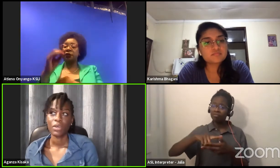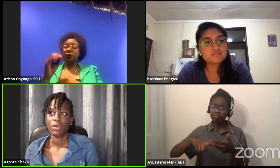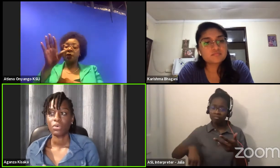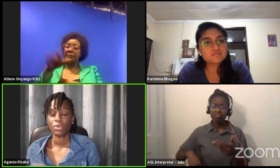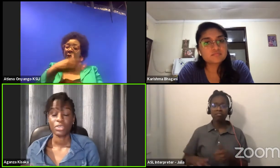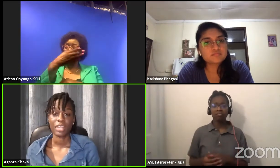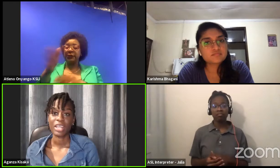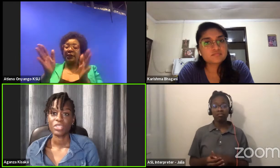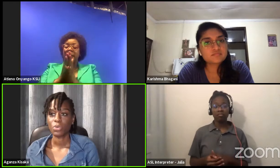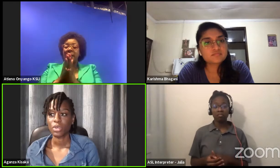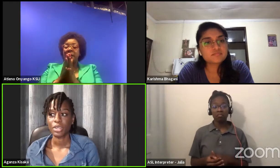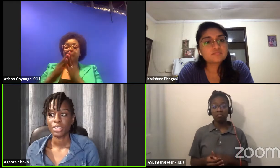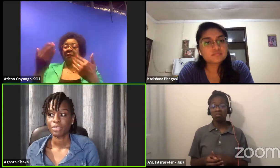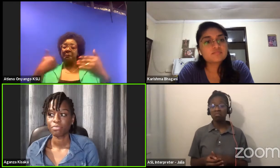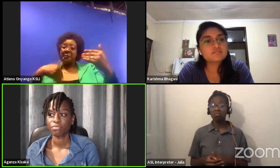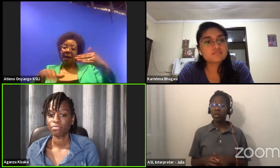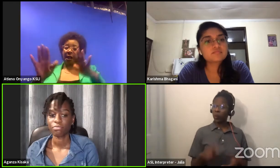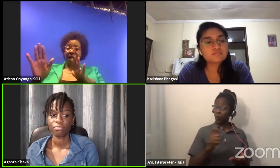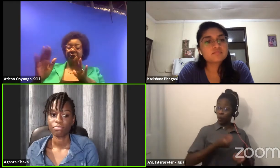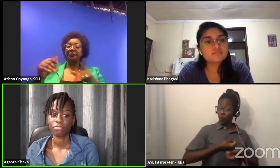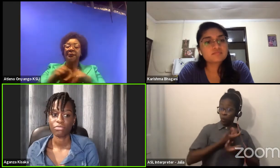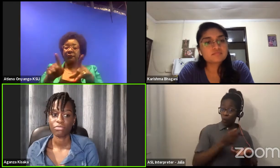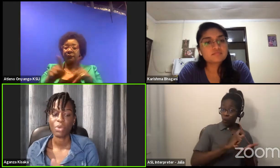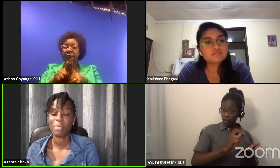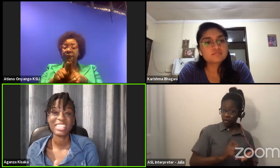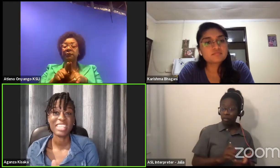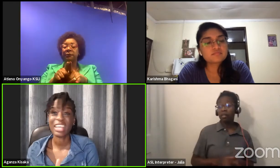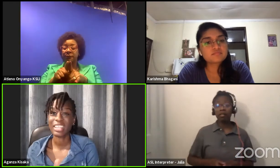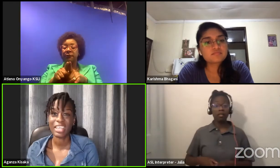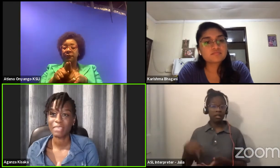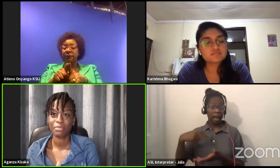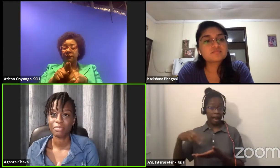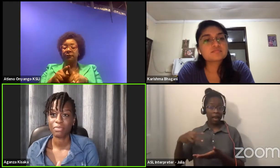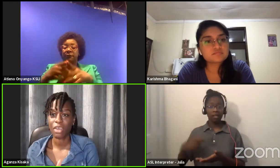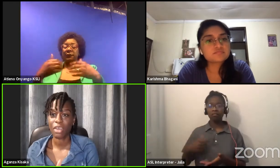or dance where my daily art form